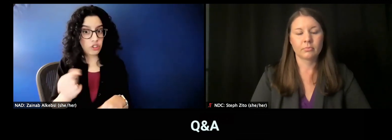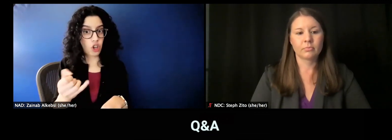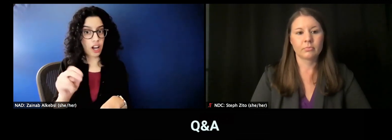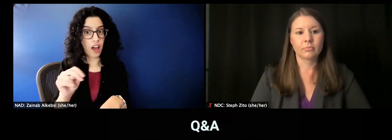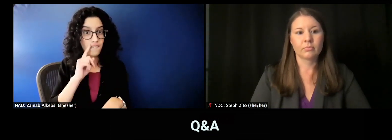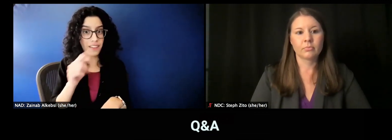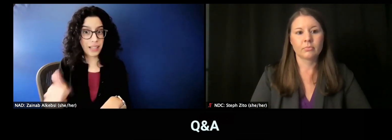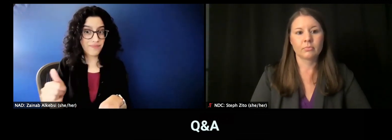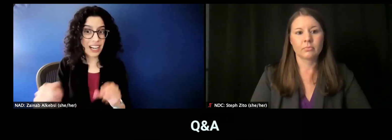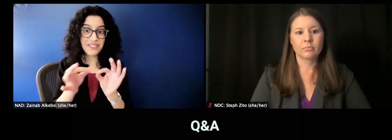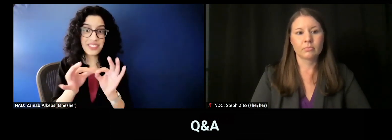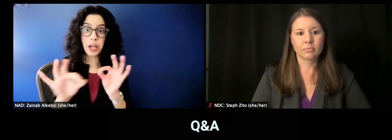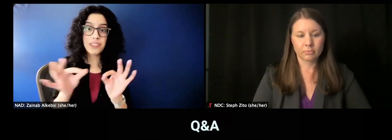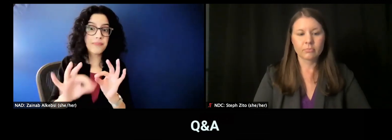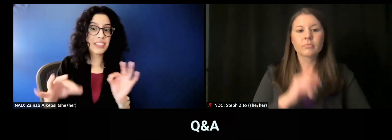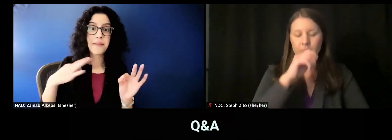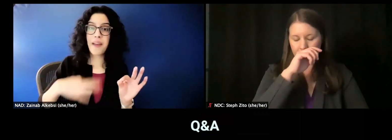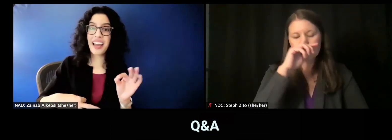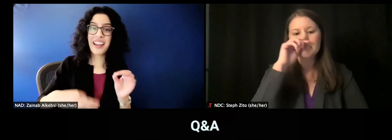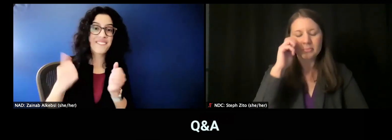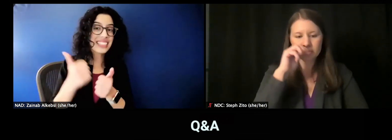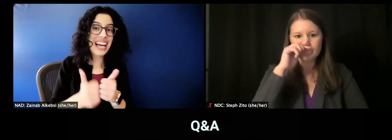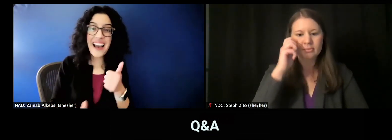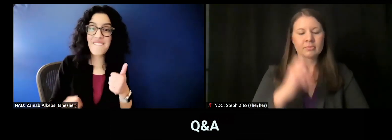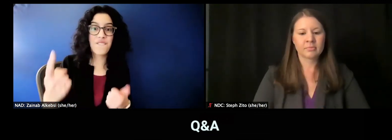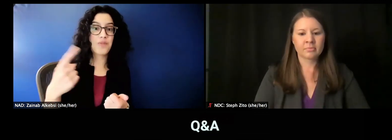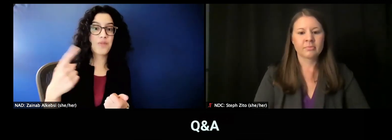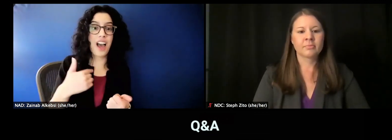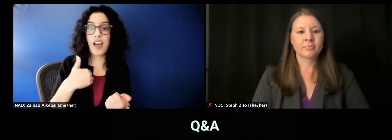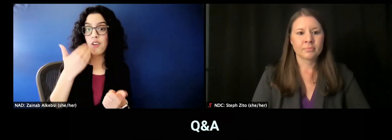So they can be turned on in the background, so to speak,